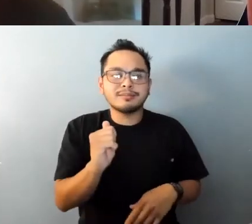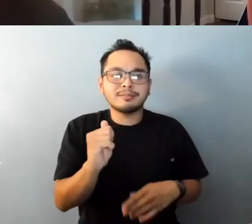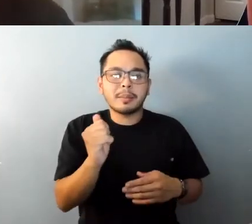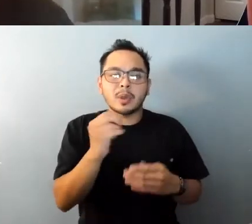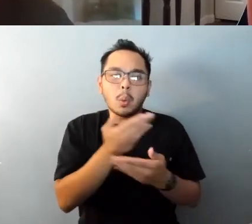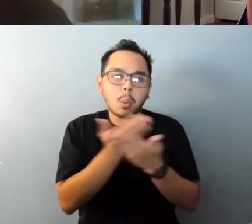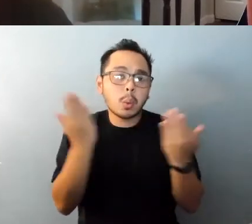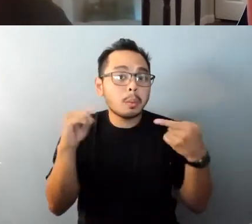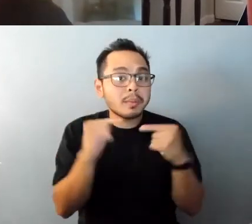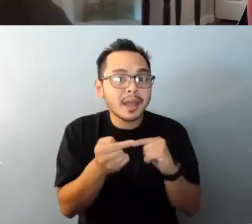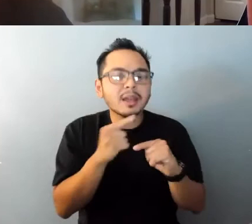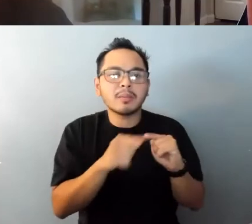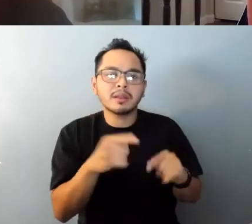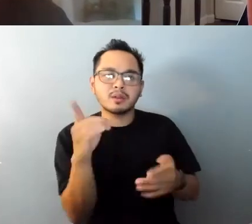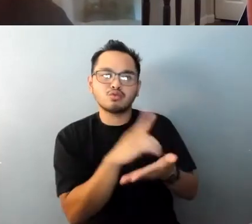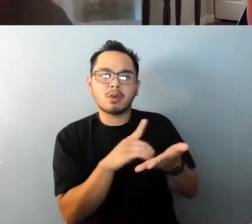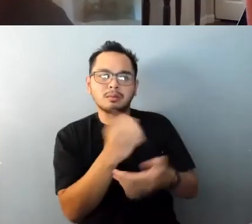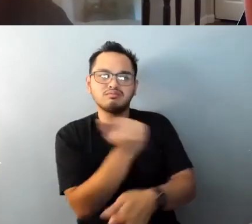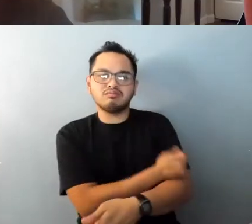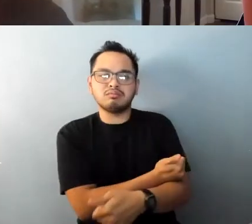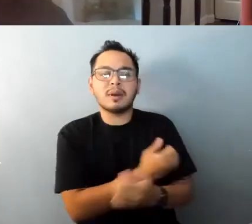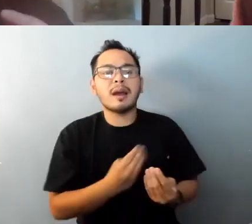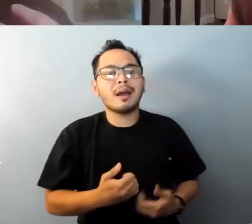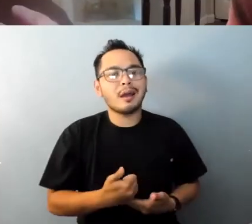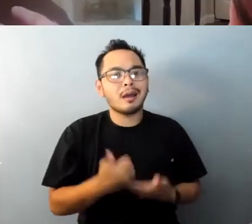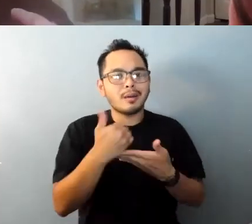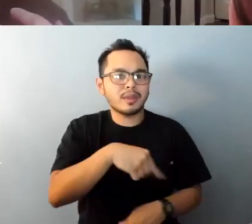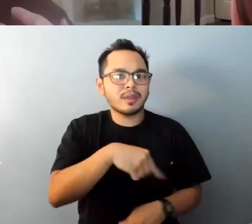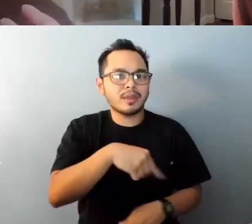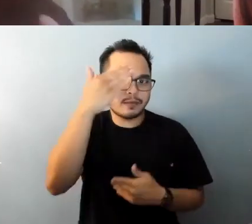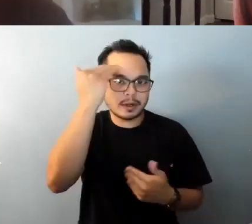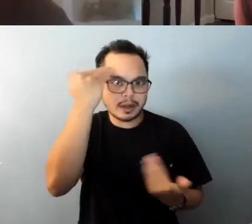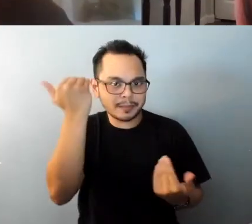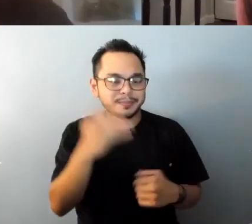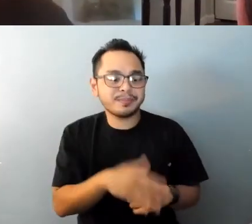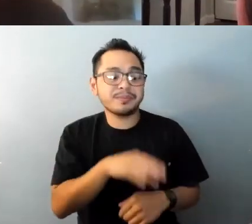As the process came to the United States as it was made more widely available to people